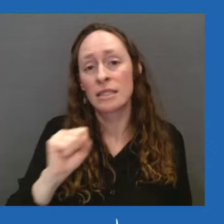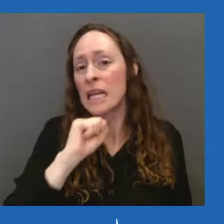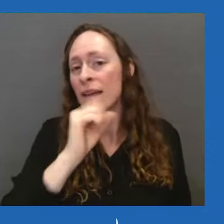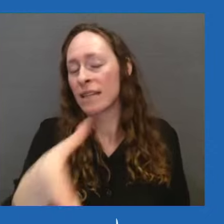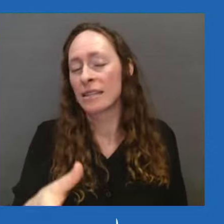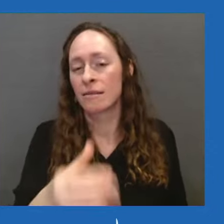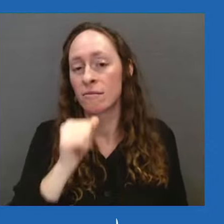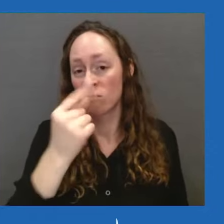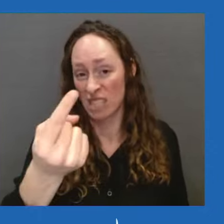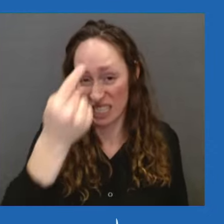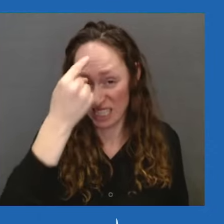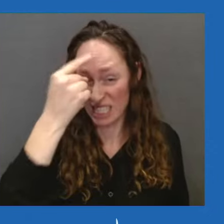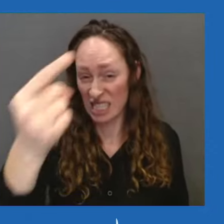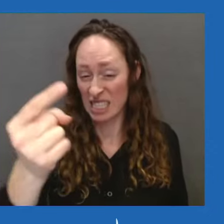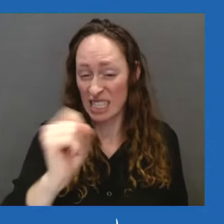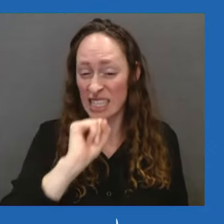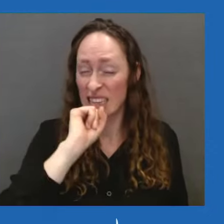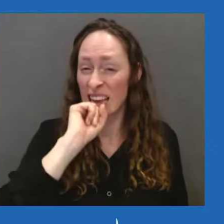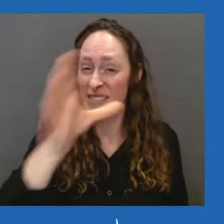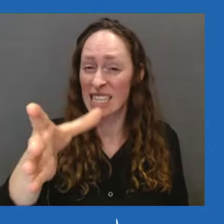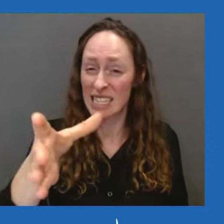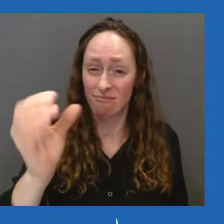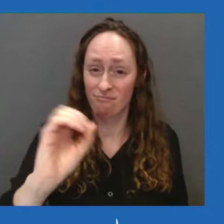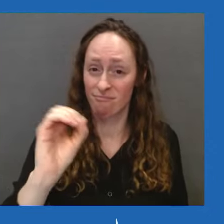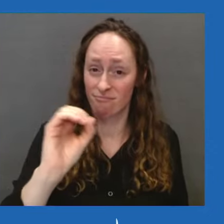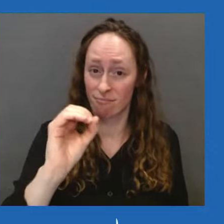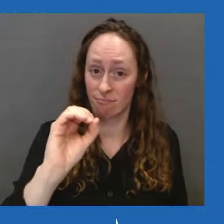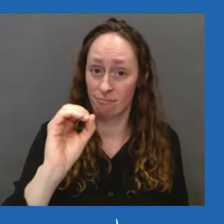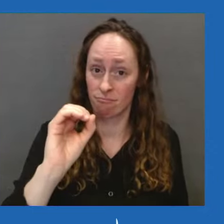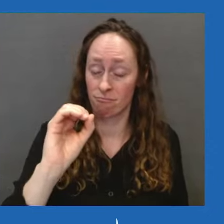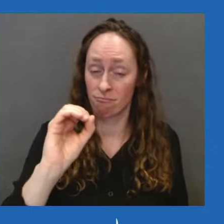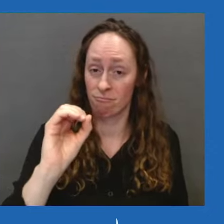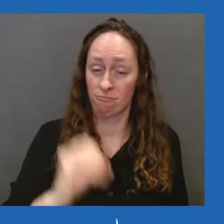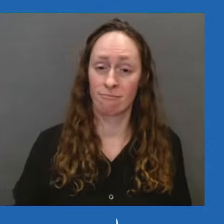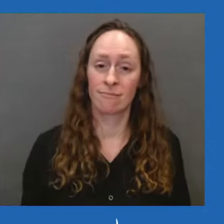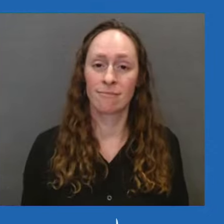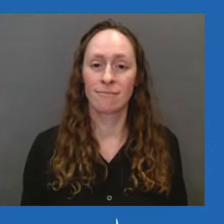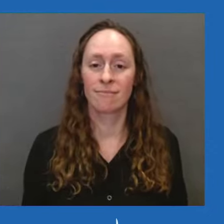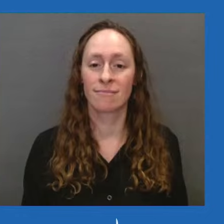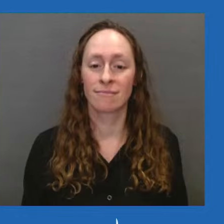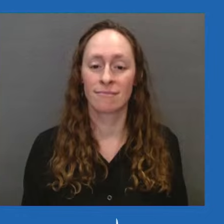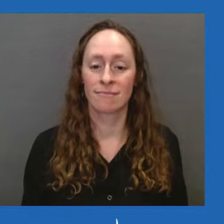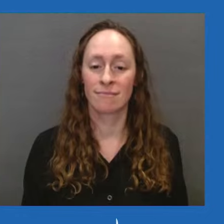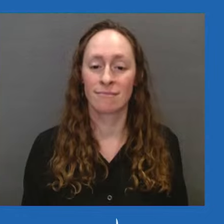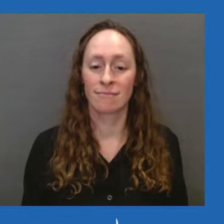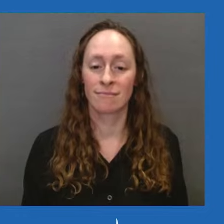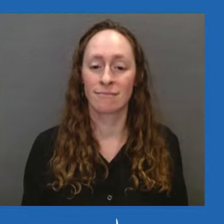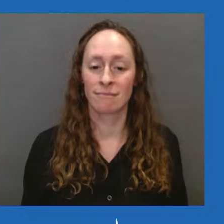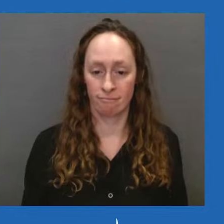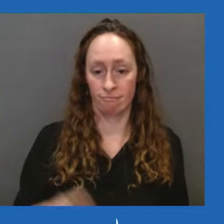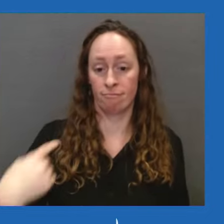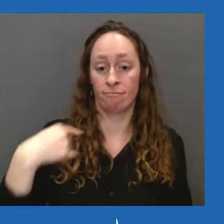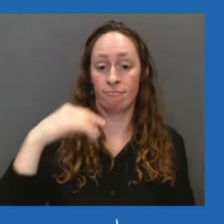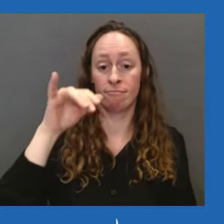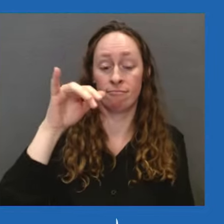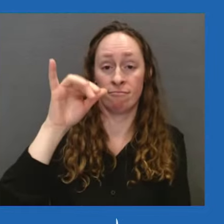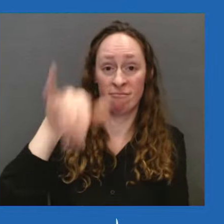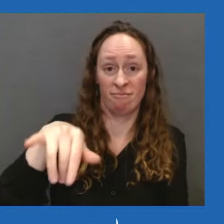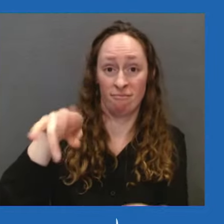Because of the law I signed, billion-dollar corporations now have to pay a minimum of 15 percent in federal tax.